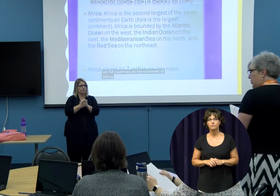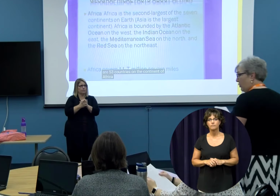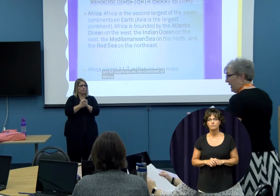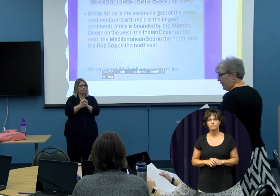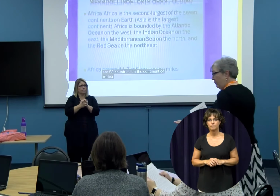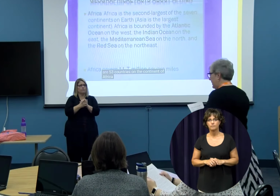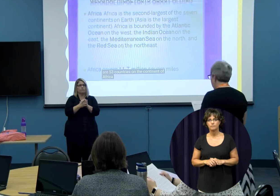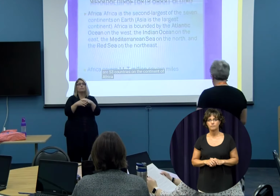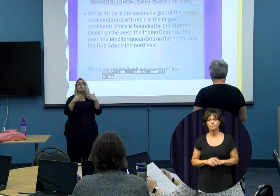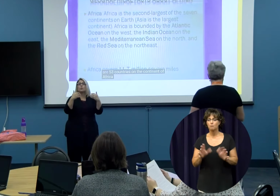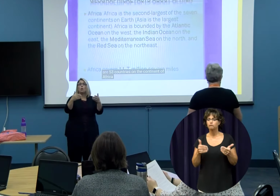So, go ahead and read that now.